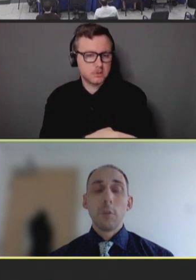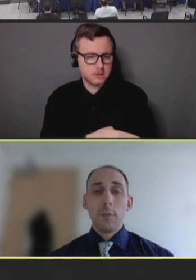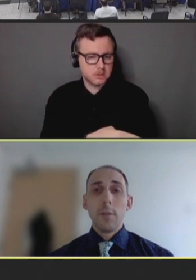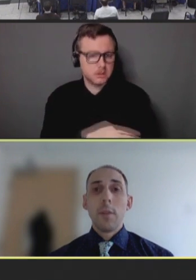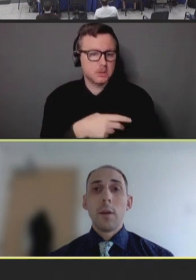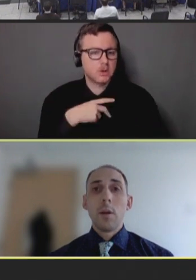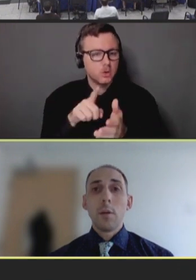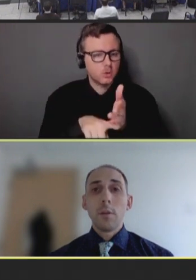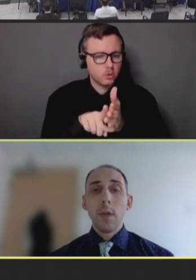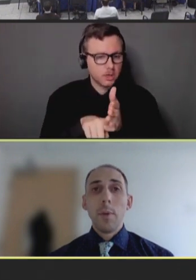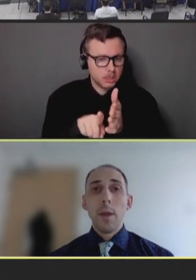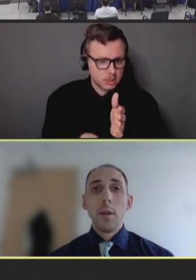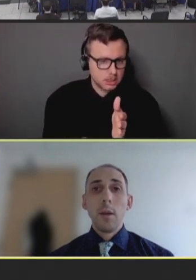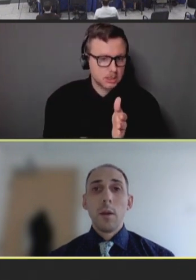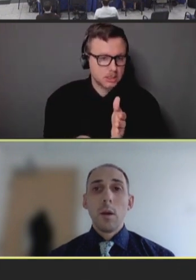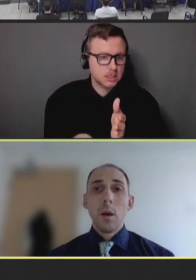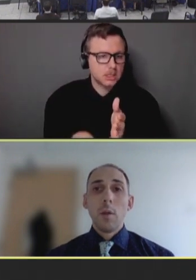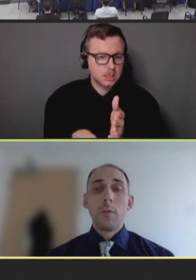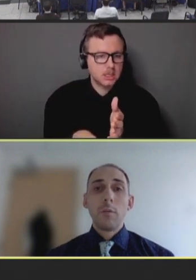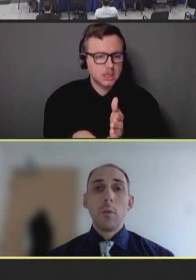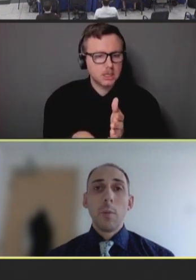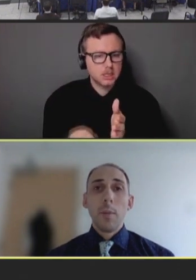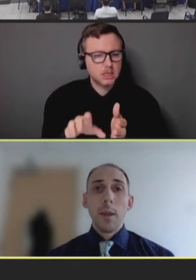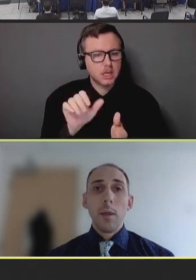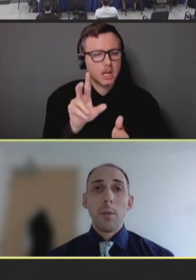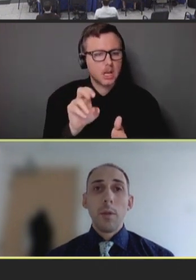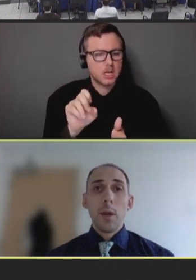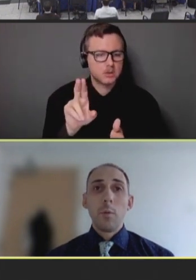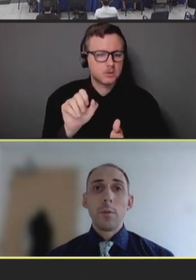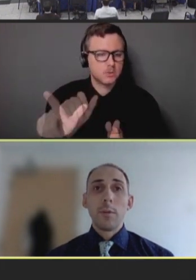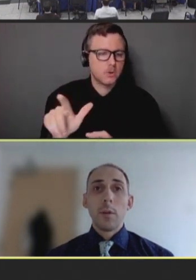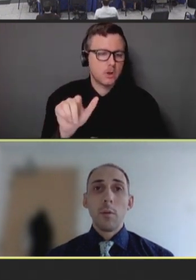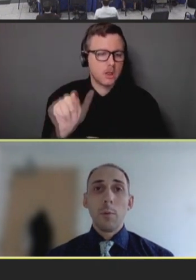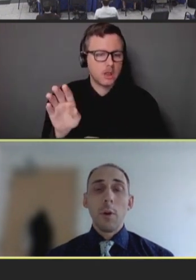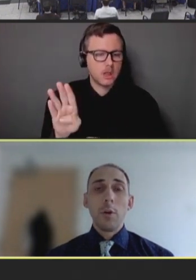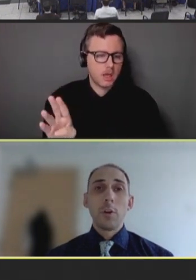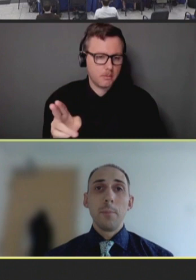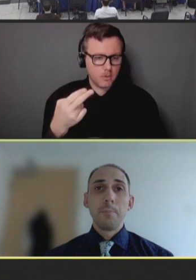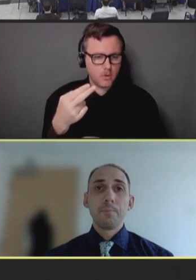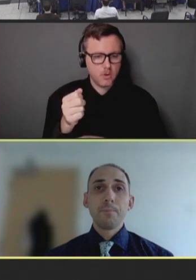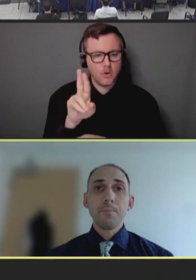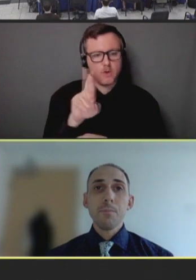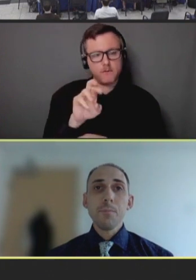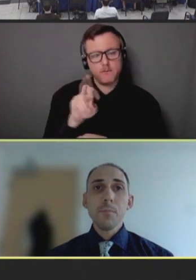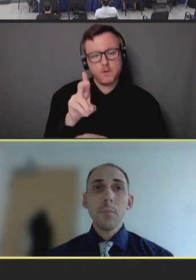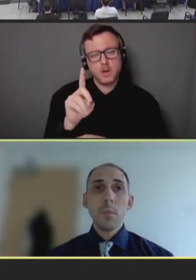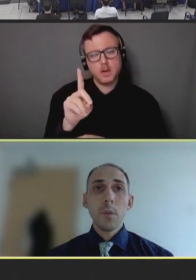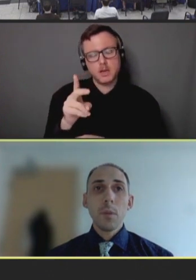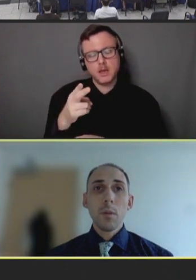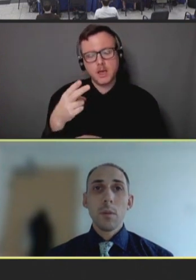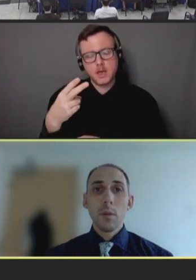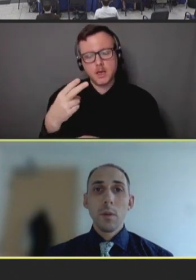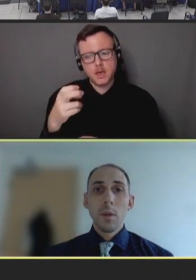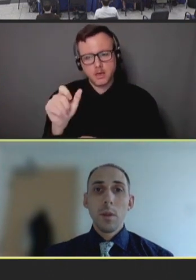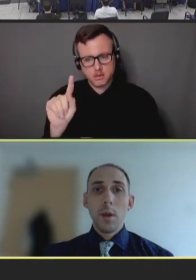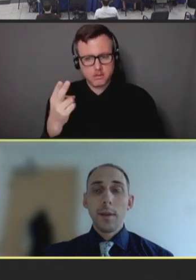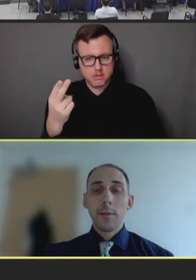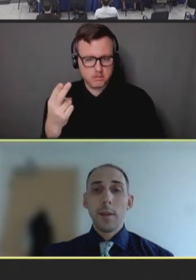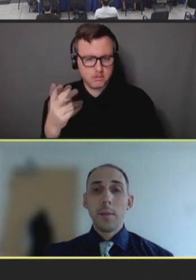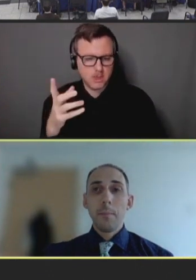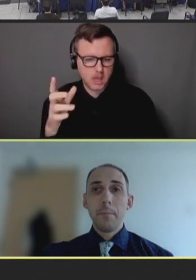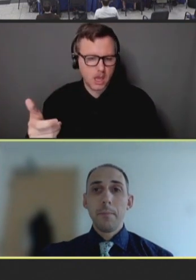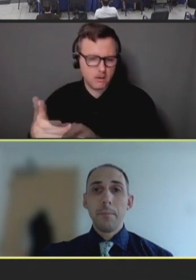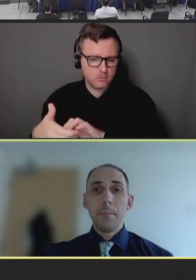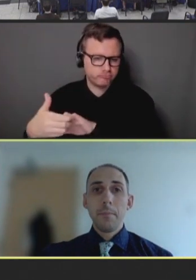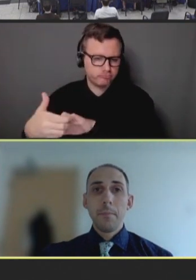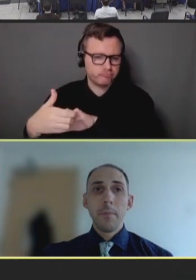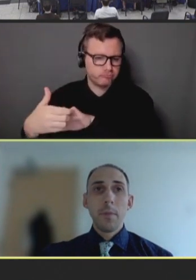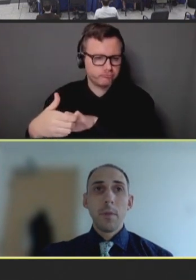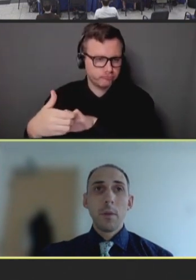and the CAUSALab at the Harvard School of Public Health, which is a close partnership.